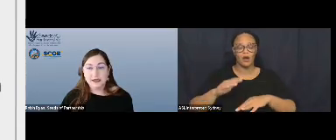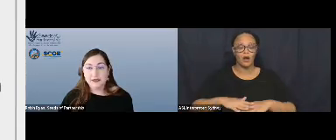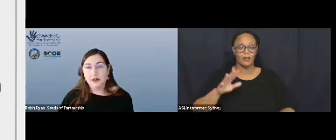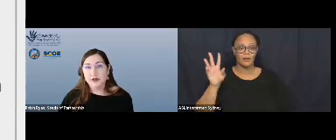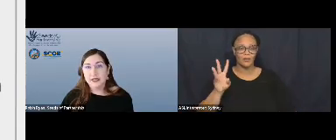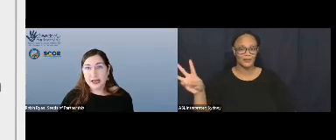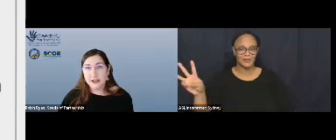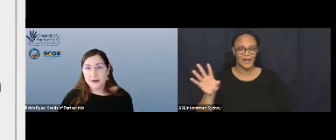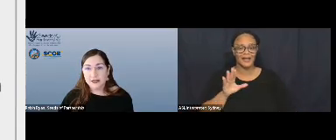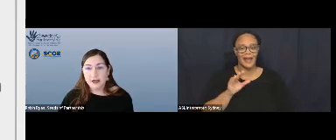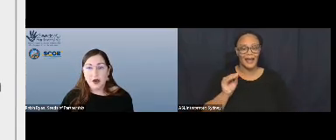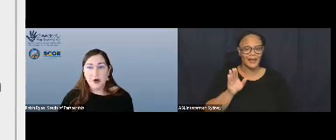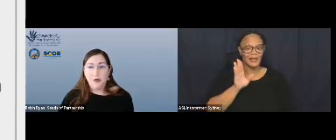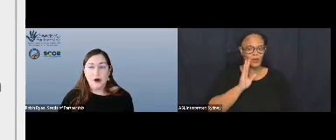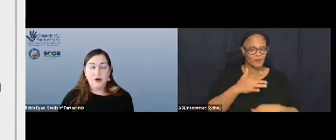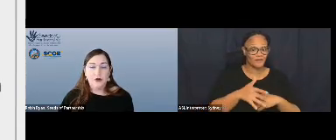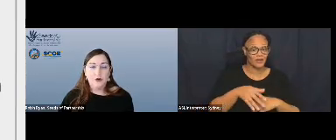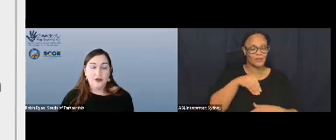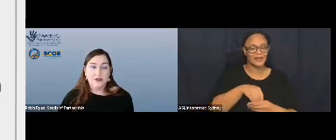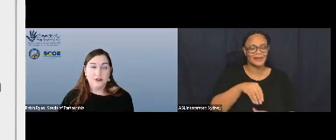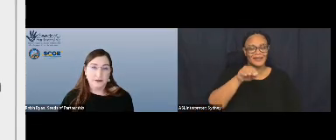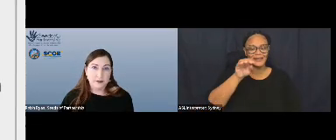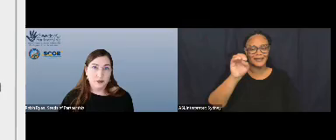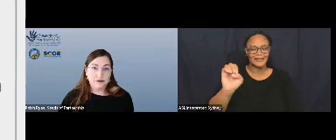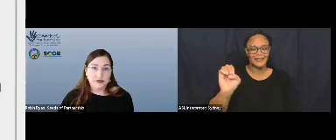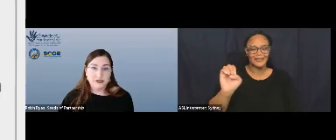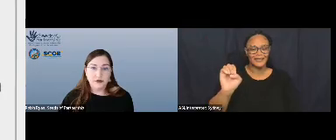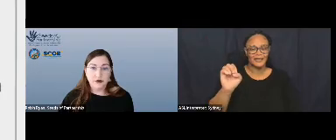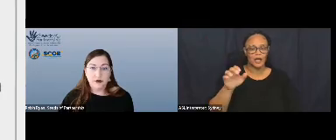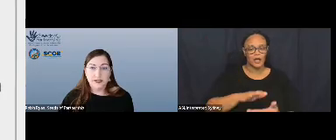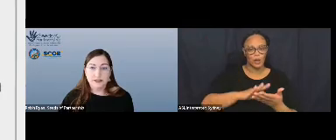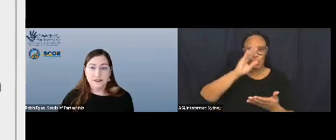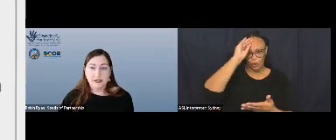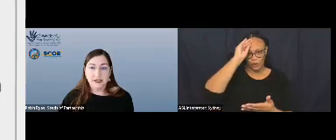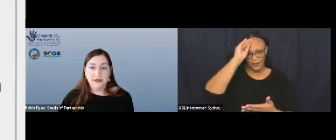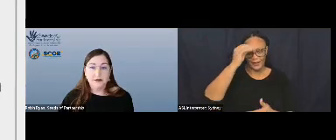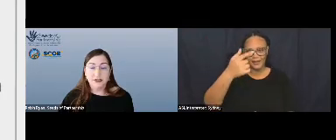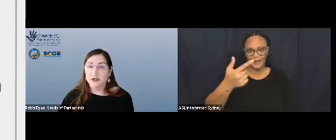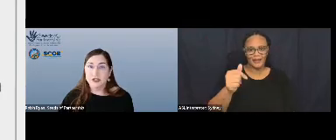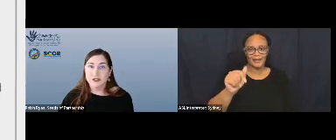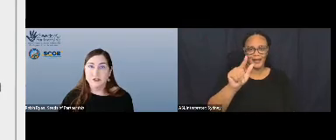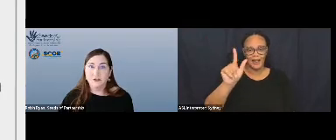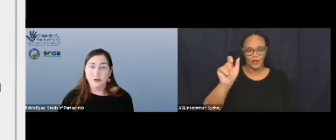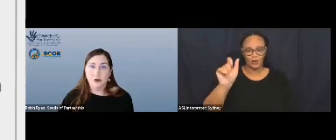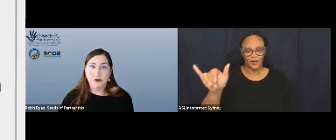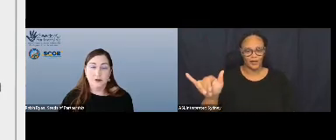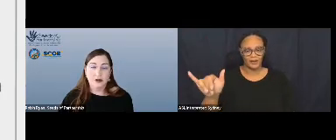in the e-learning gallery where you can also find previous recordings and registration for